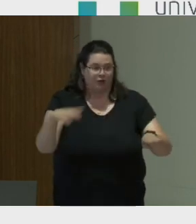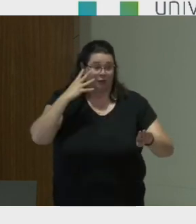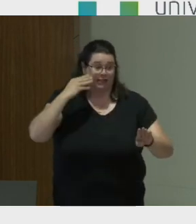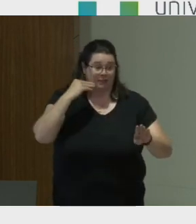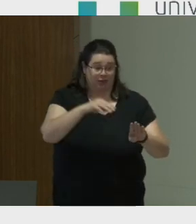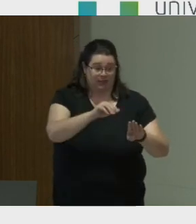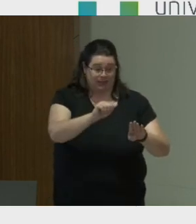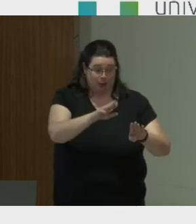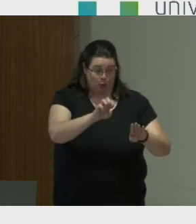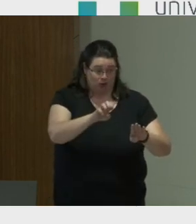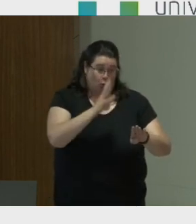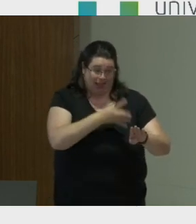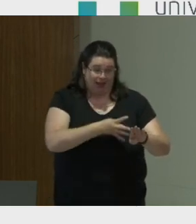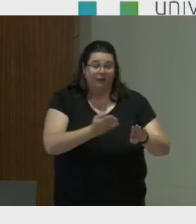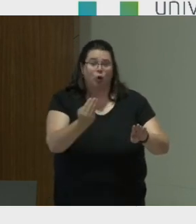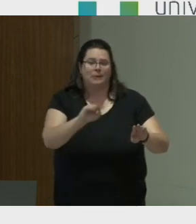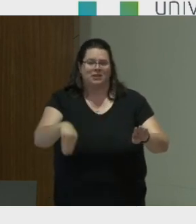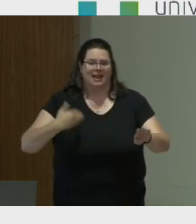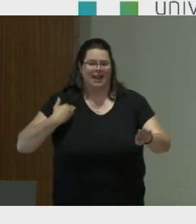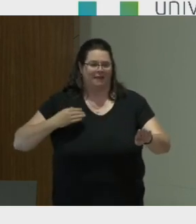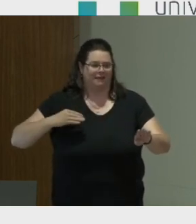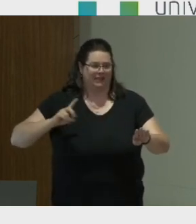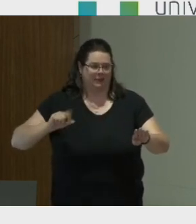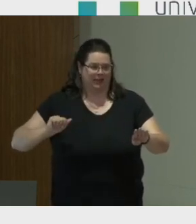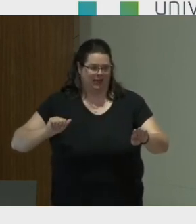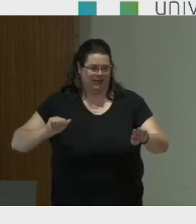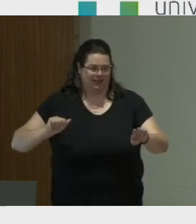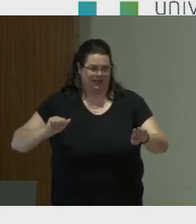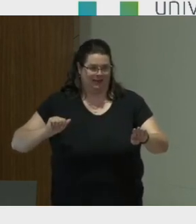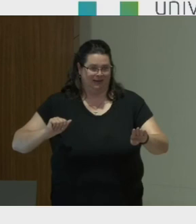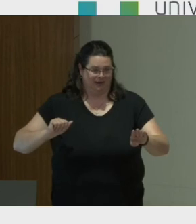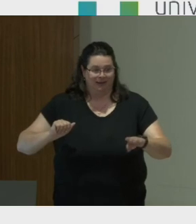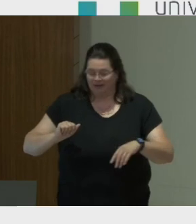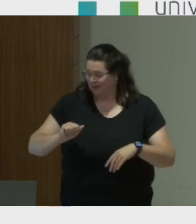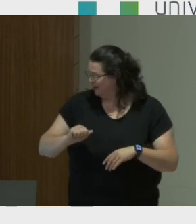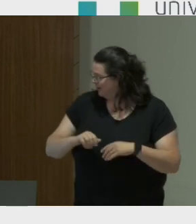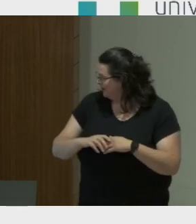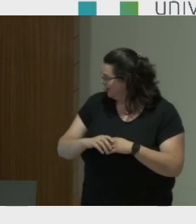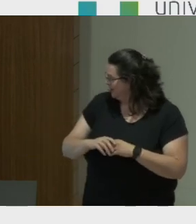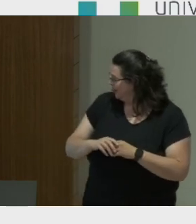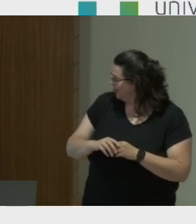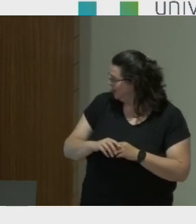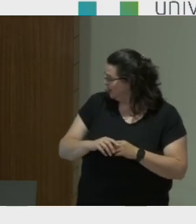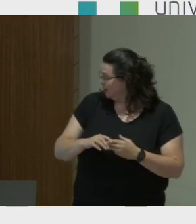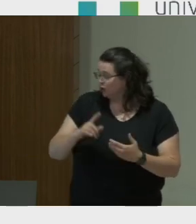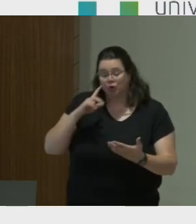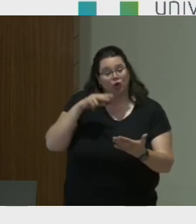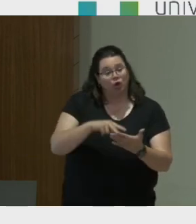a disability. So it's from a statistic on abuse and neglect, you look at the part of children with disabilities.